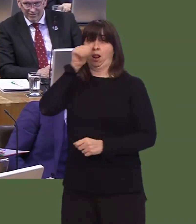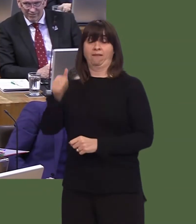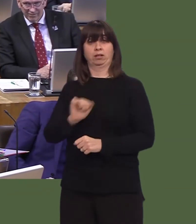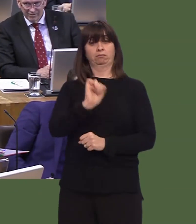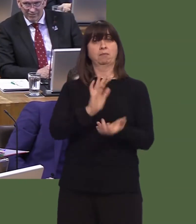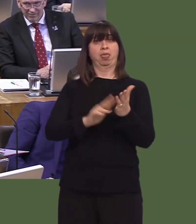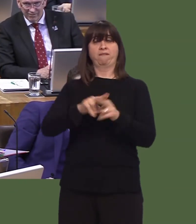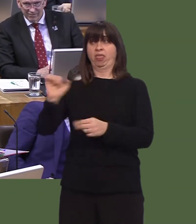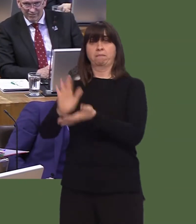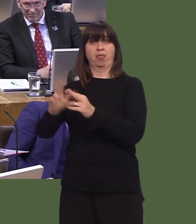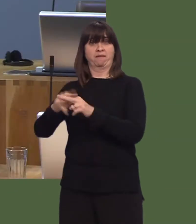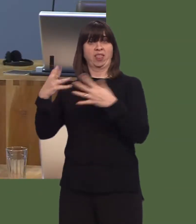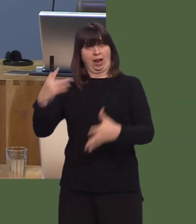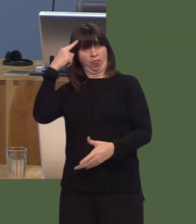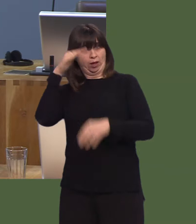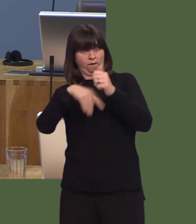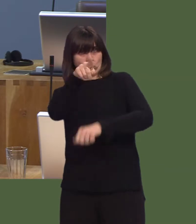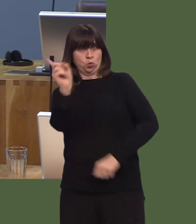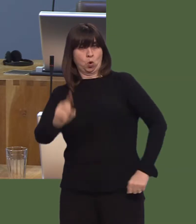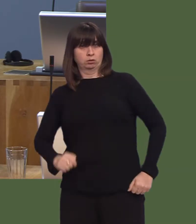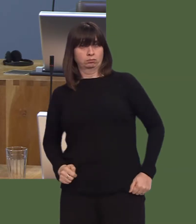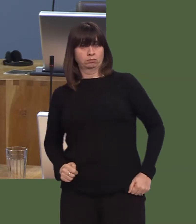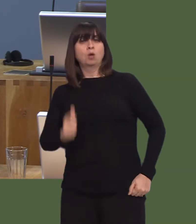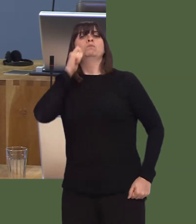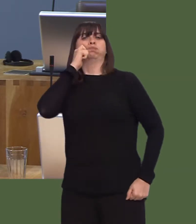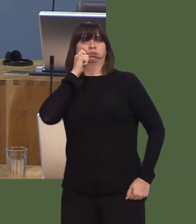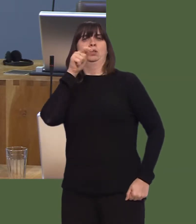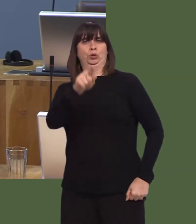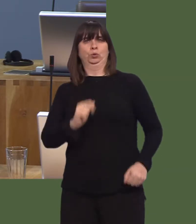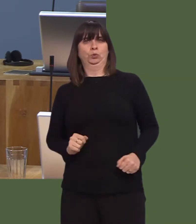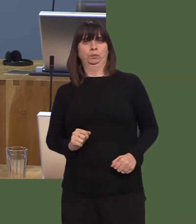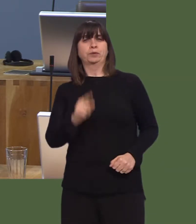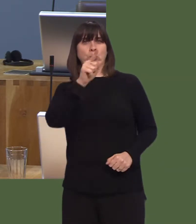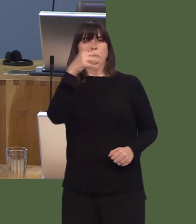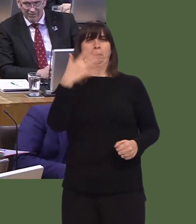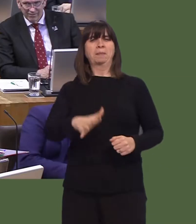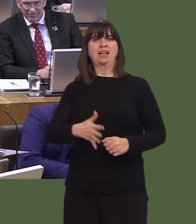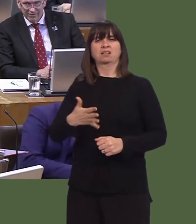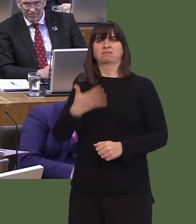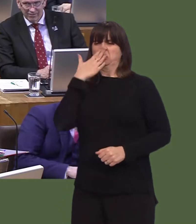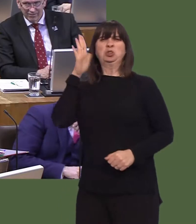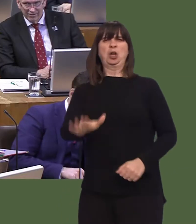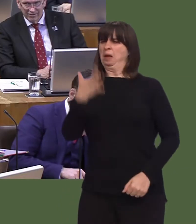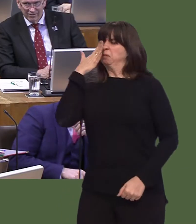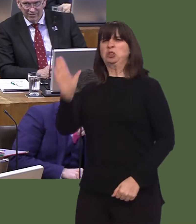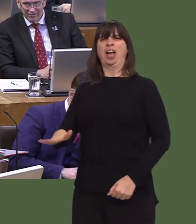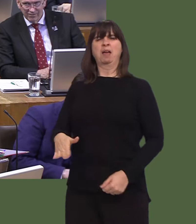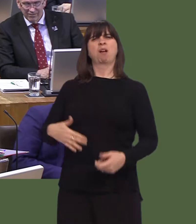of him now? What they will see is a politician in this Chamber belittling the views of their children